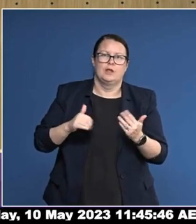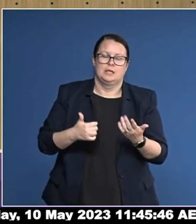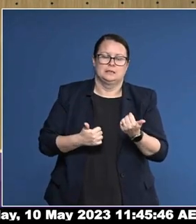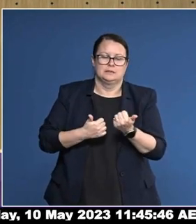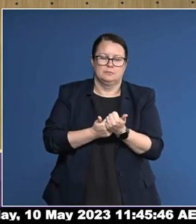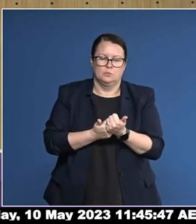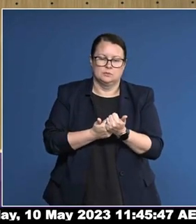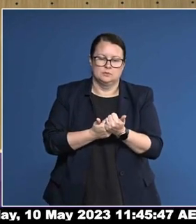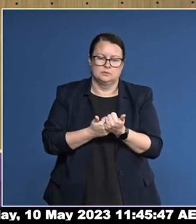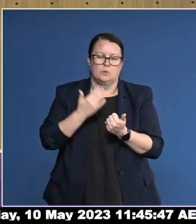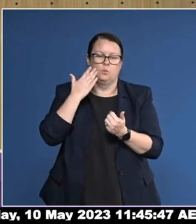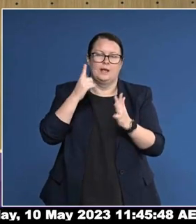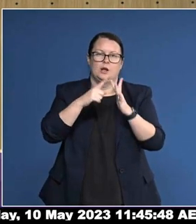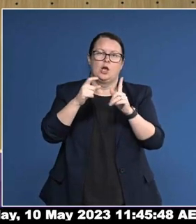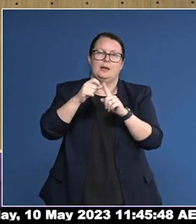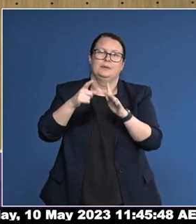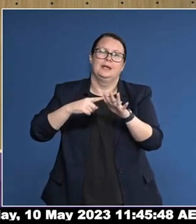there was the IPA in place. MS McMILLAN: Okay.